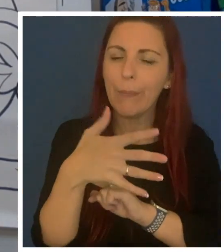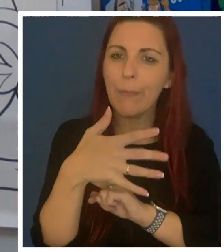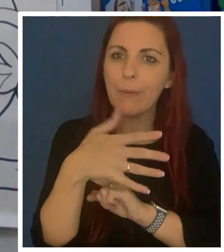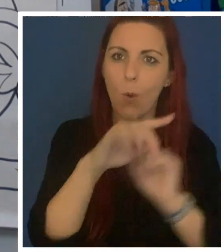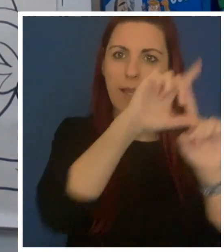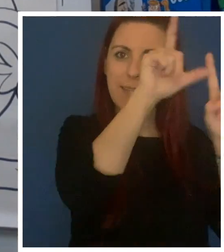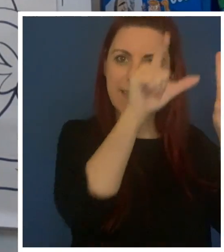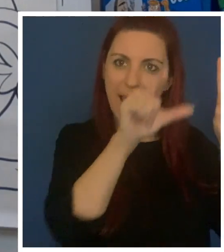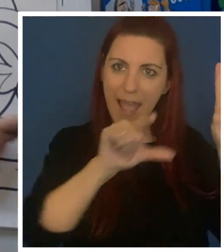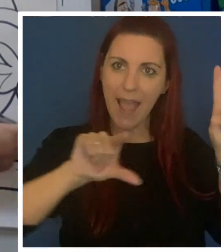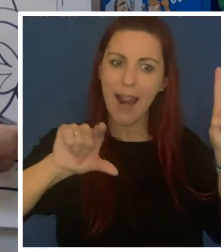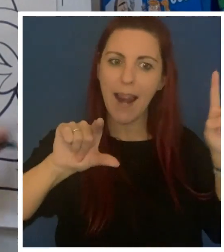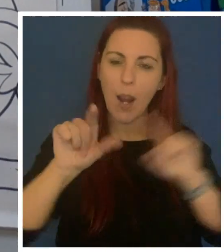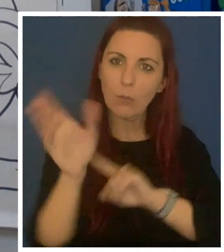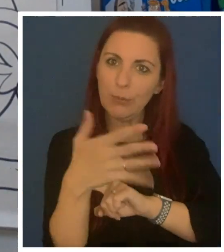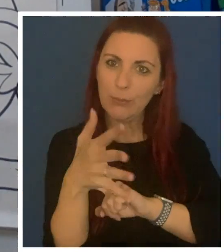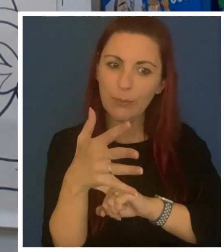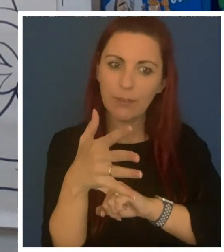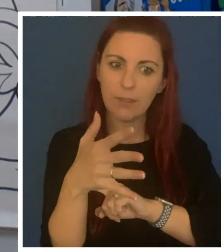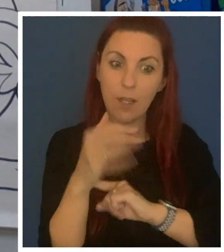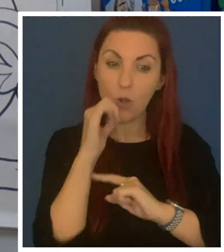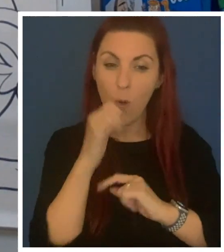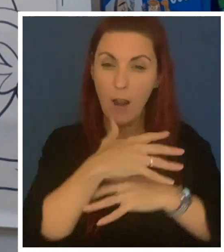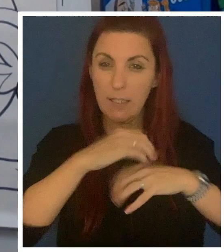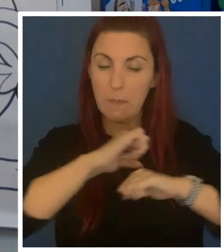So to do his tail, I haven't left much room but I'm just going to do a little S